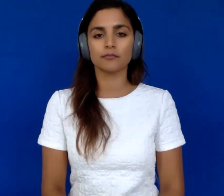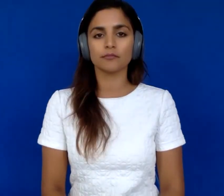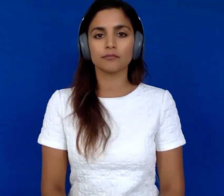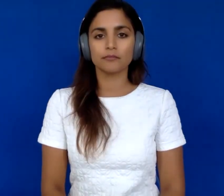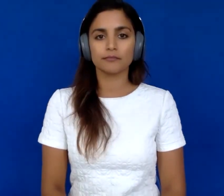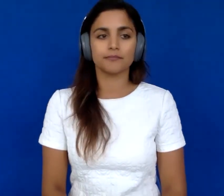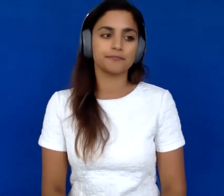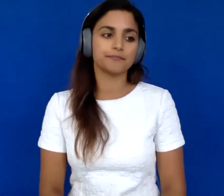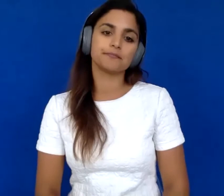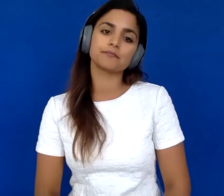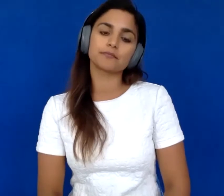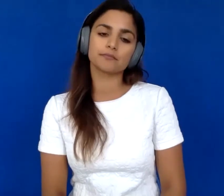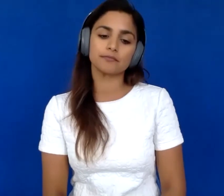you